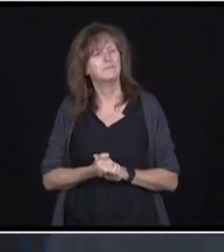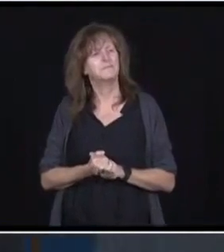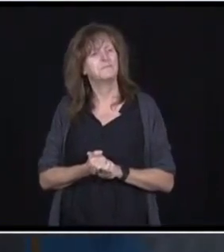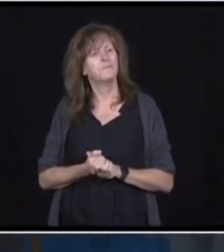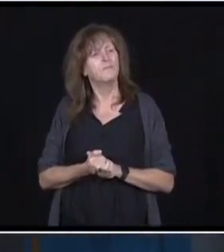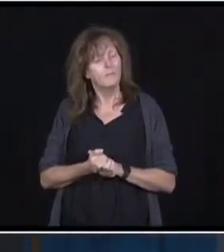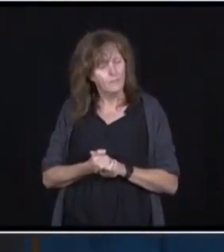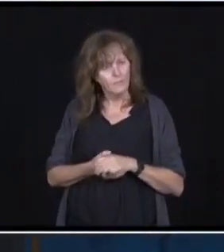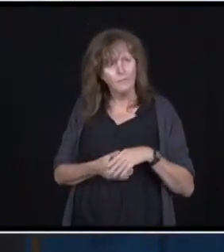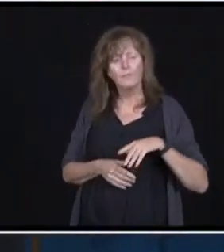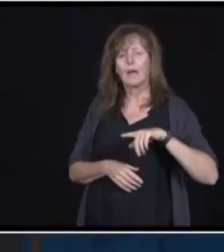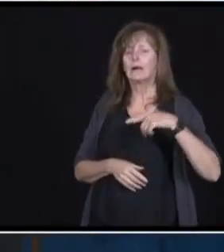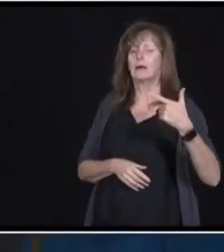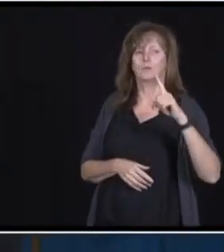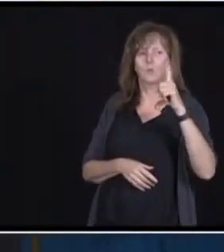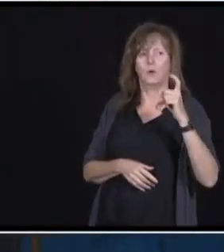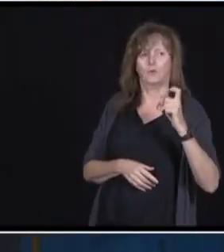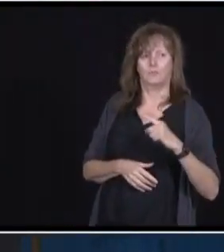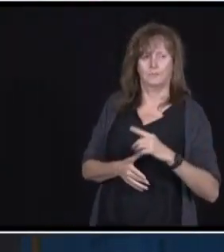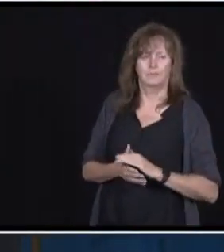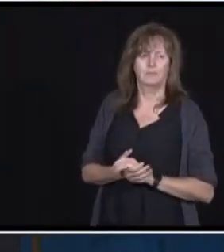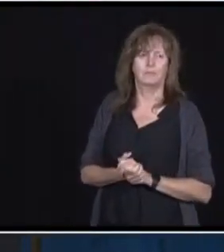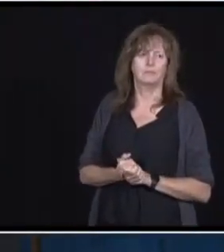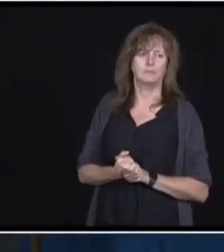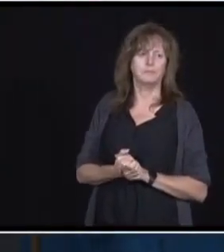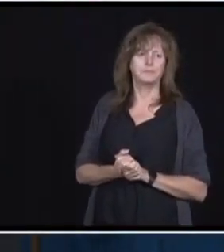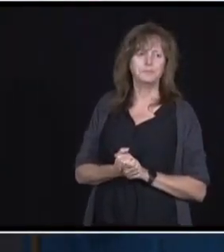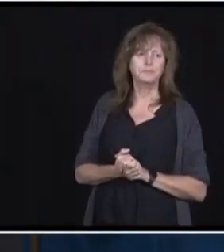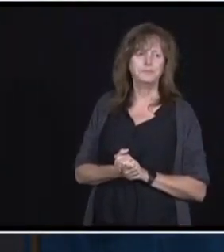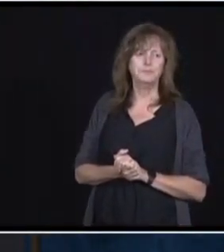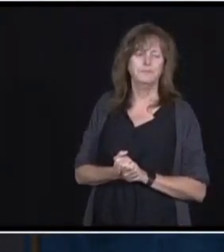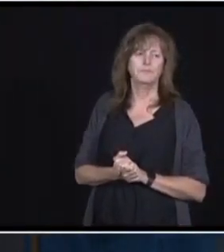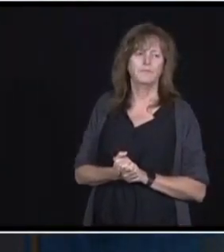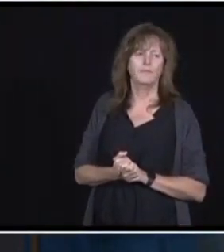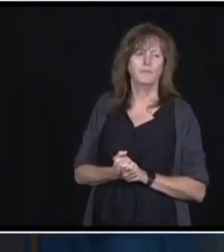and spread around in our committee. And that can rollback and affect our schools.